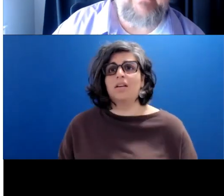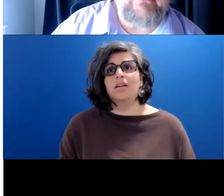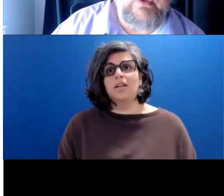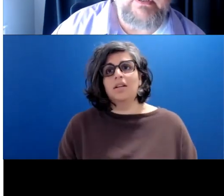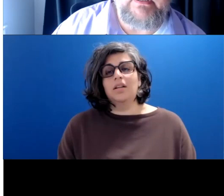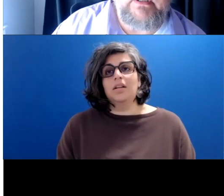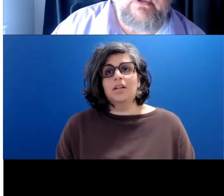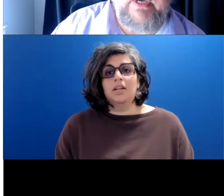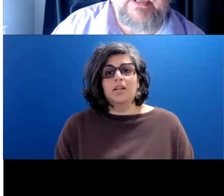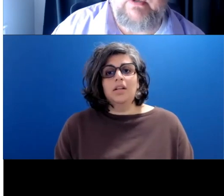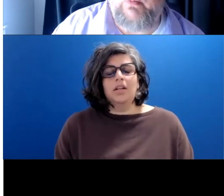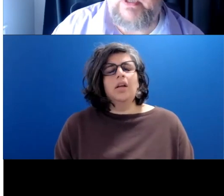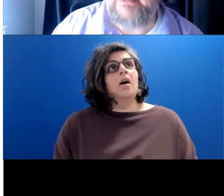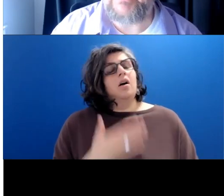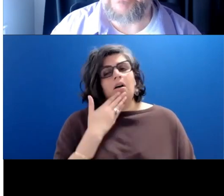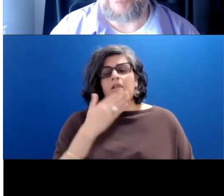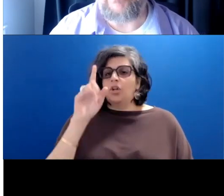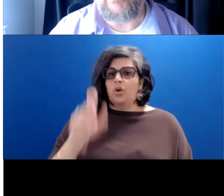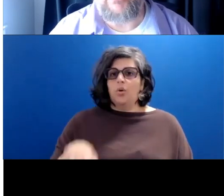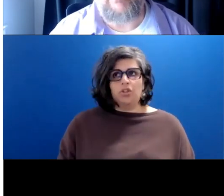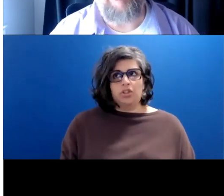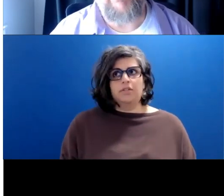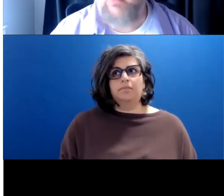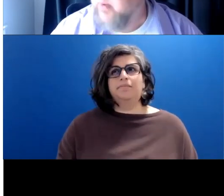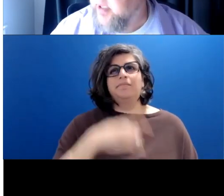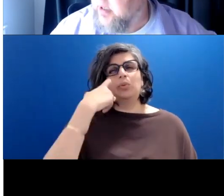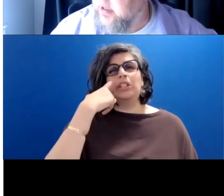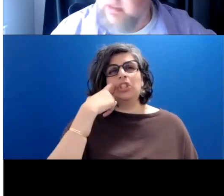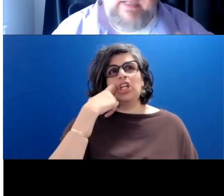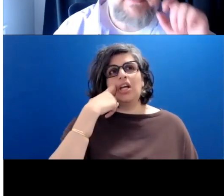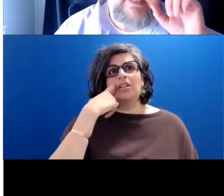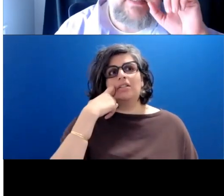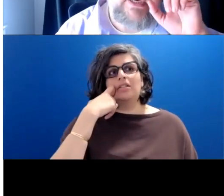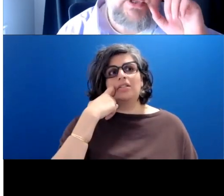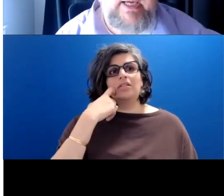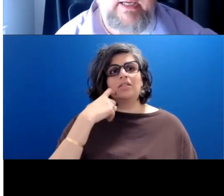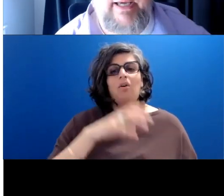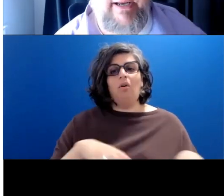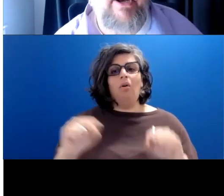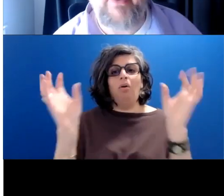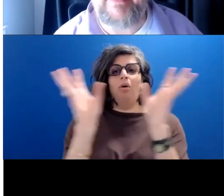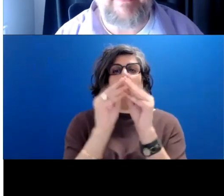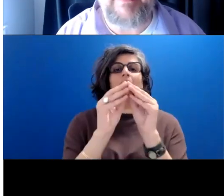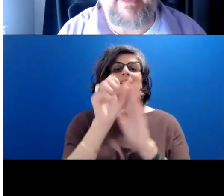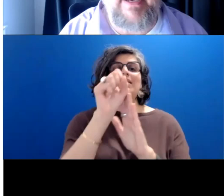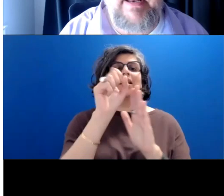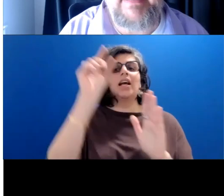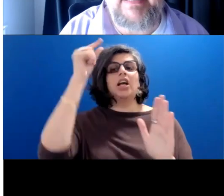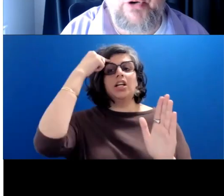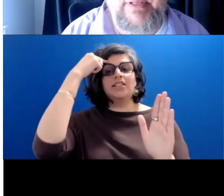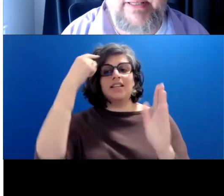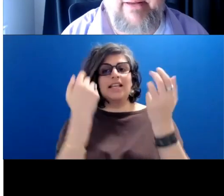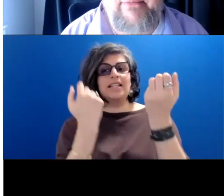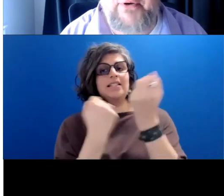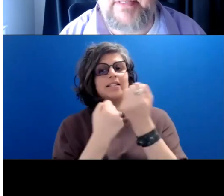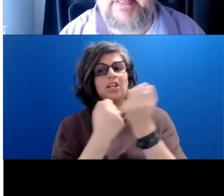That is really a good question. We just did a webinar on state-sanctioned hate, and I know that that's not gonna necessarily get folks